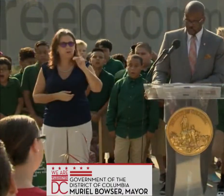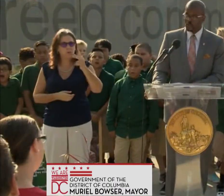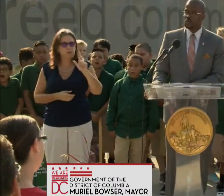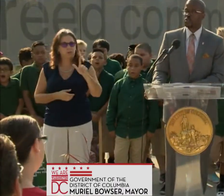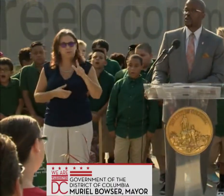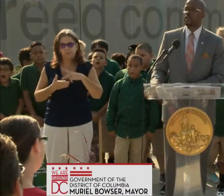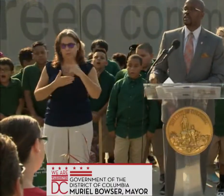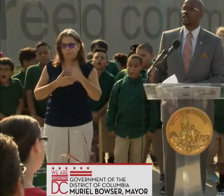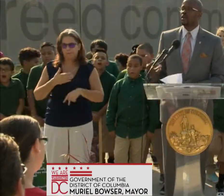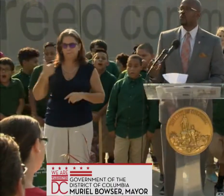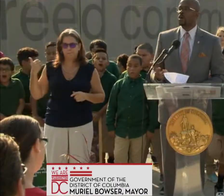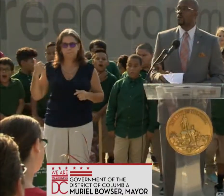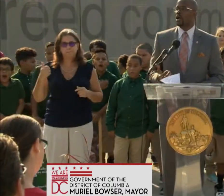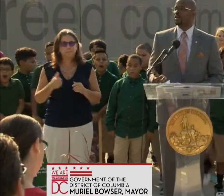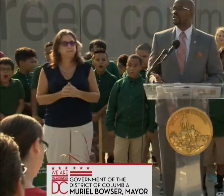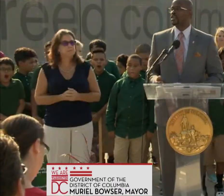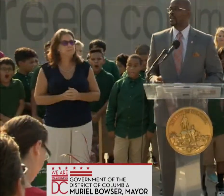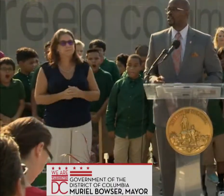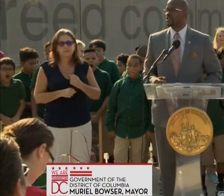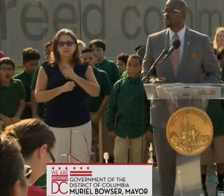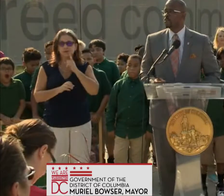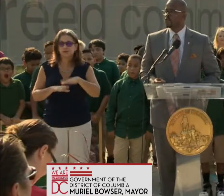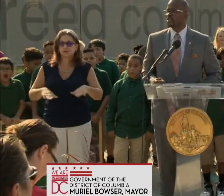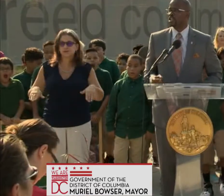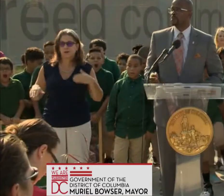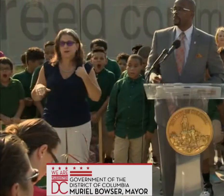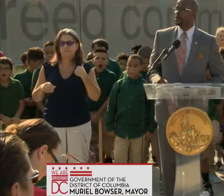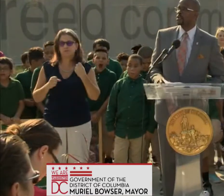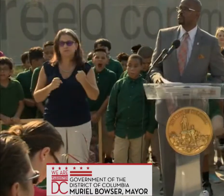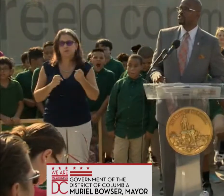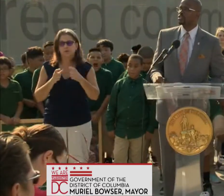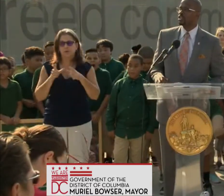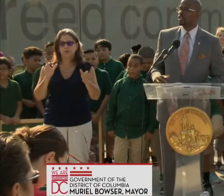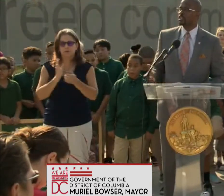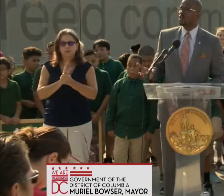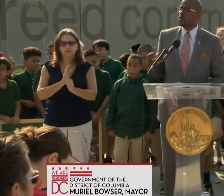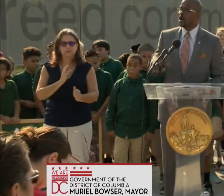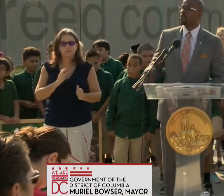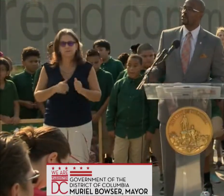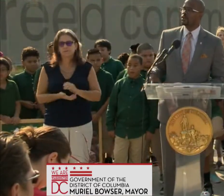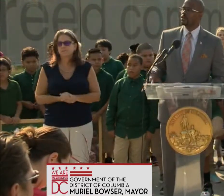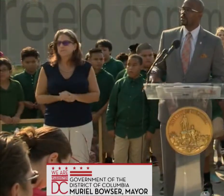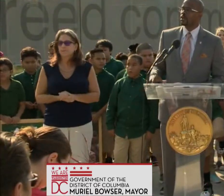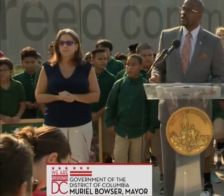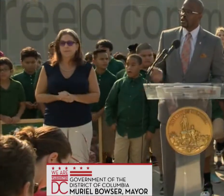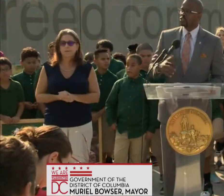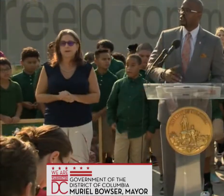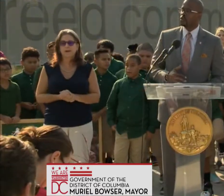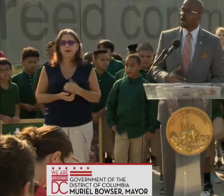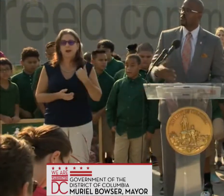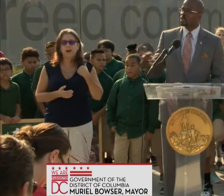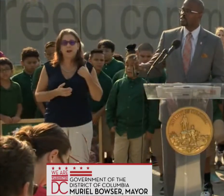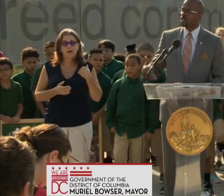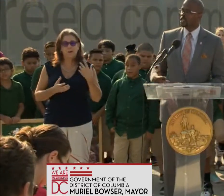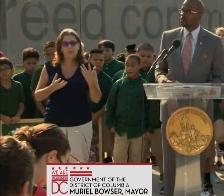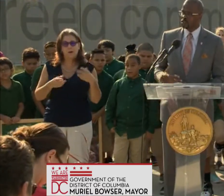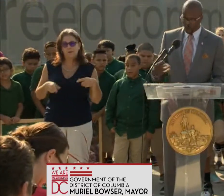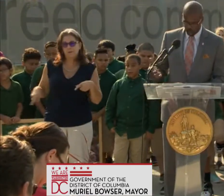students are getting a well-rounded education that's going to prepare them to succeed while they're here and also thrive once they leave and so we're